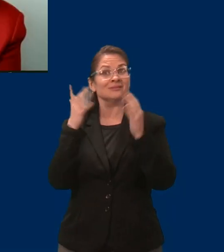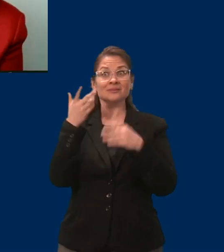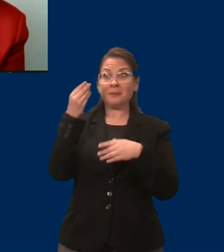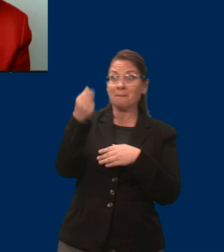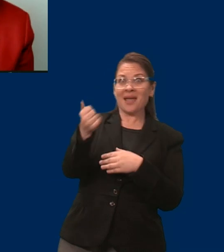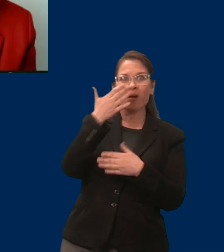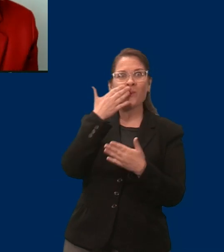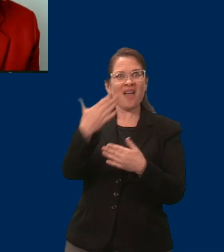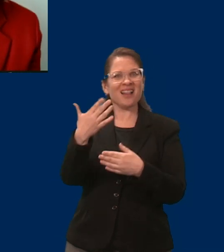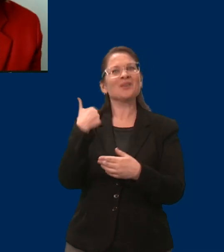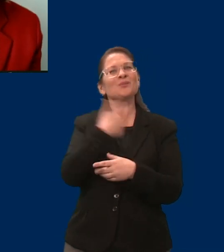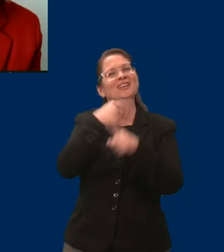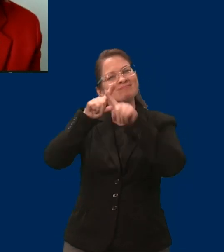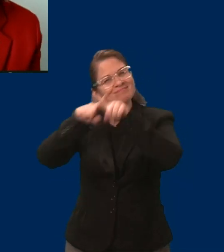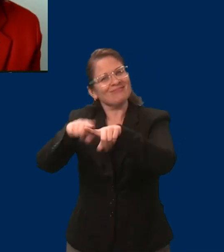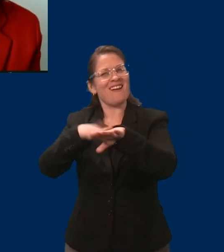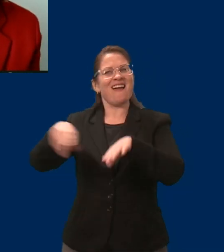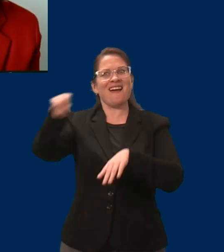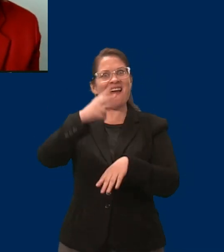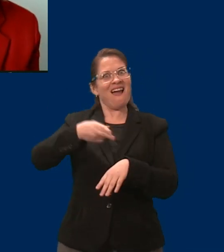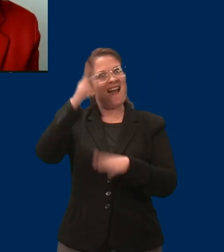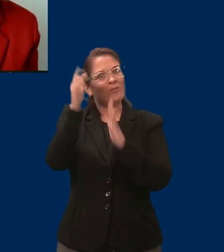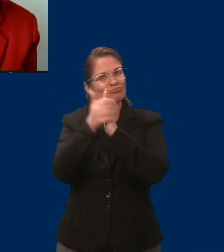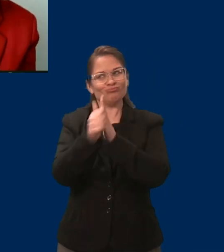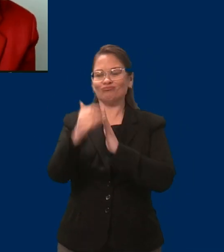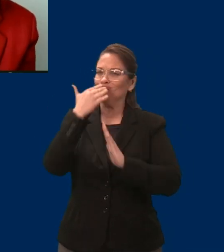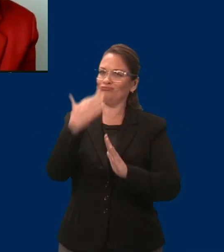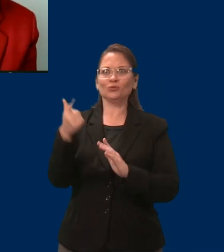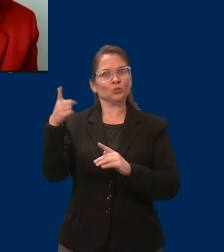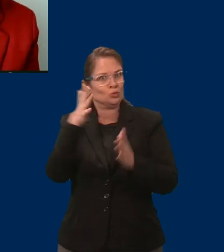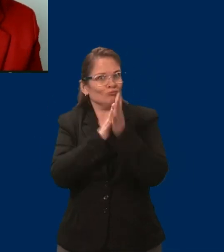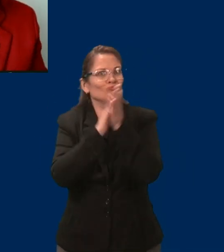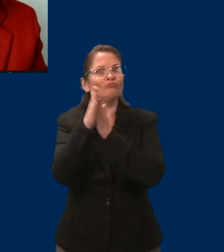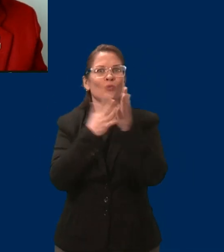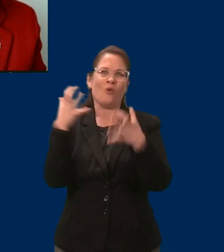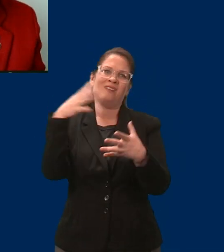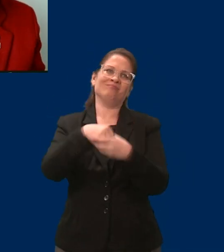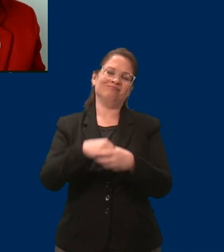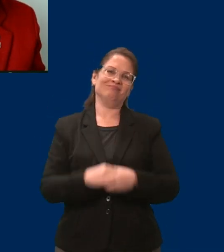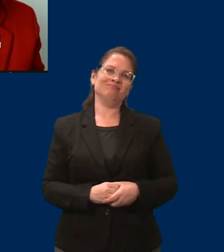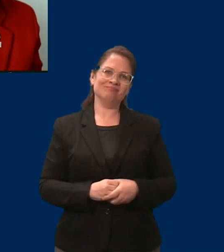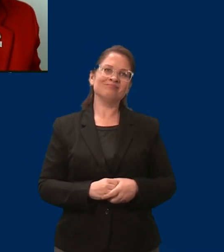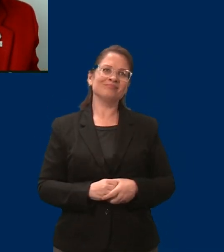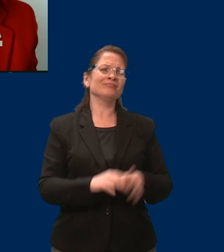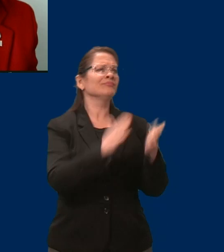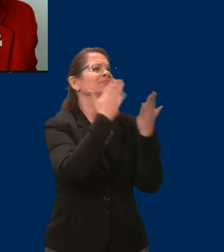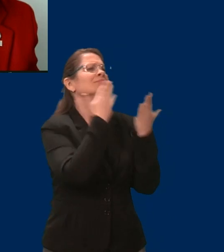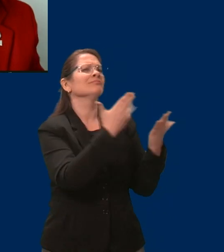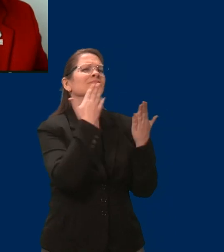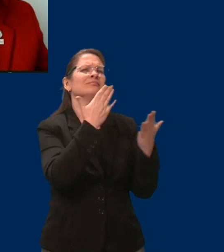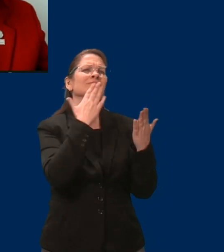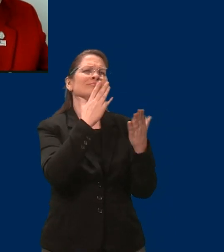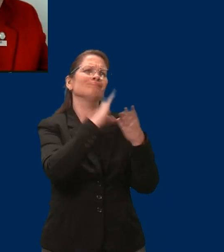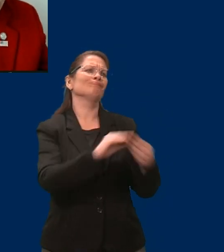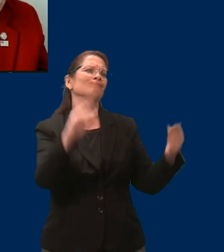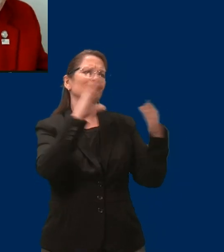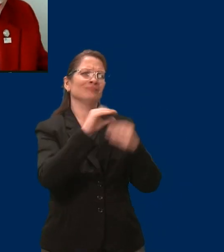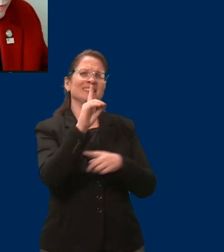Thank you, Damon, for your powerful statement. Damon sends thanks to everyone for being here today. He was not able to join us live.